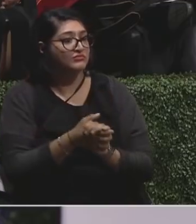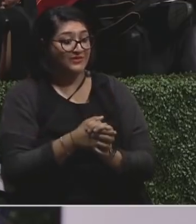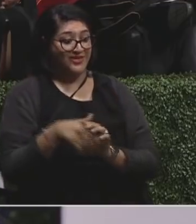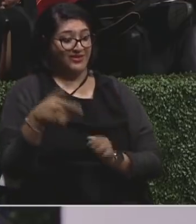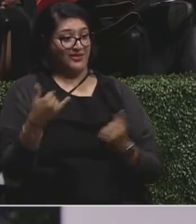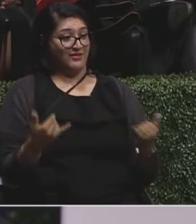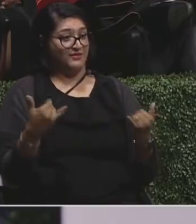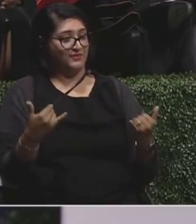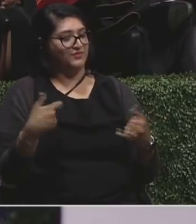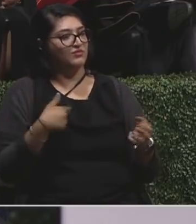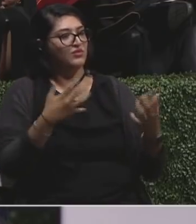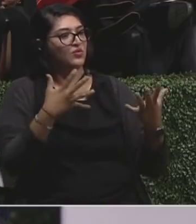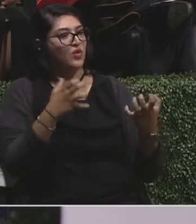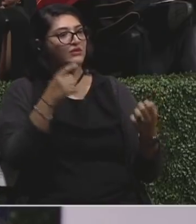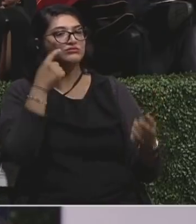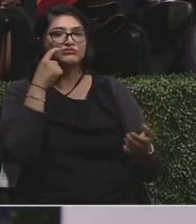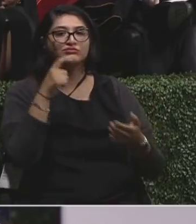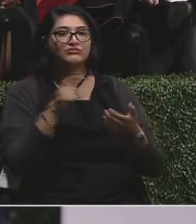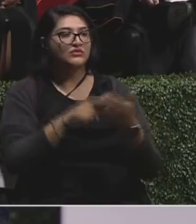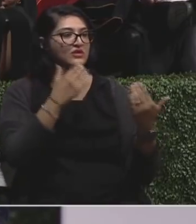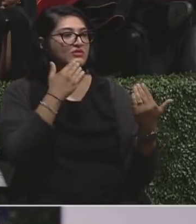FACULTY HAVE BECOME YOUR MENTORS AND, FOR MANY OF YOU, YOUR COLLEAGUES.